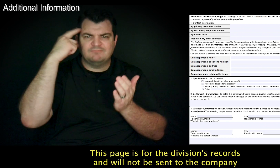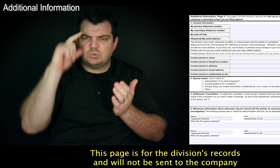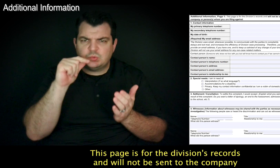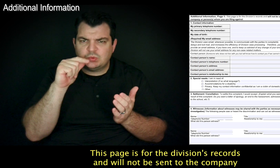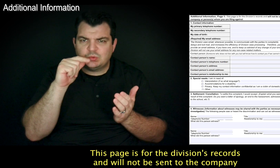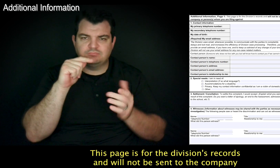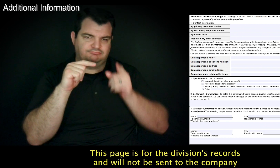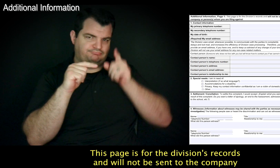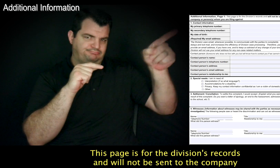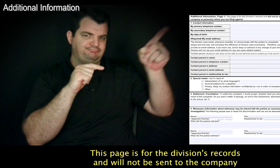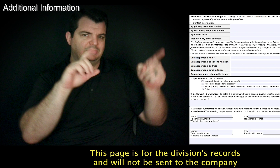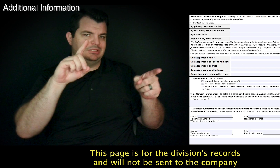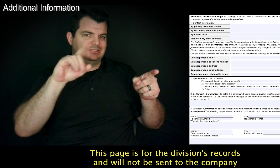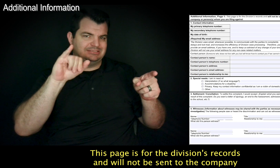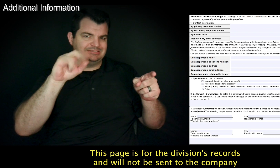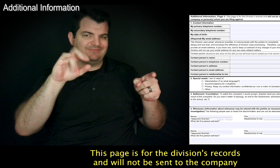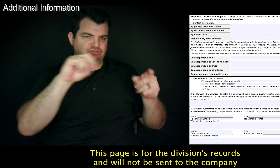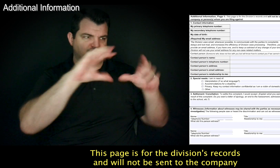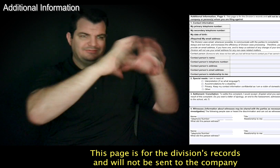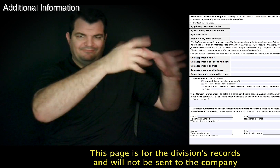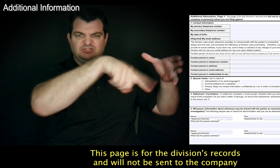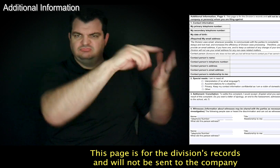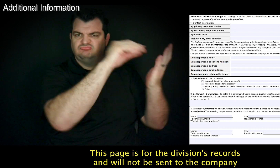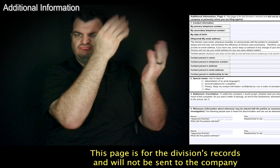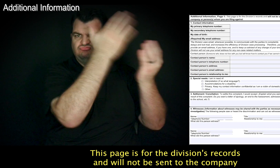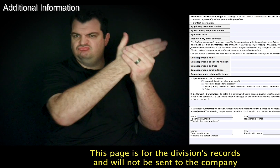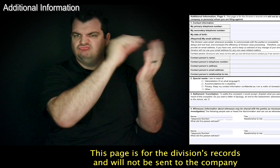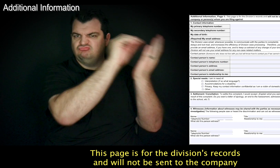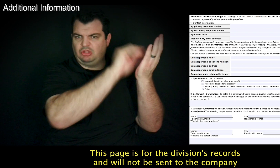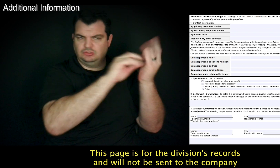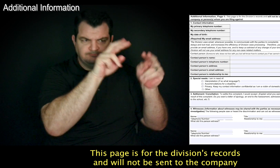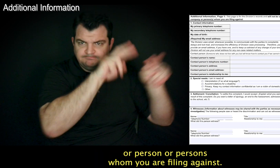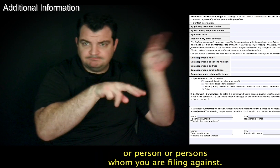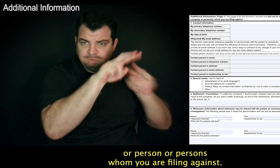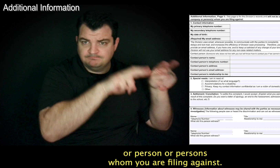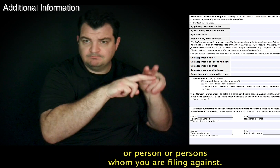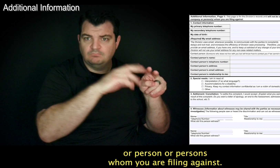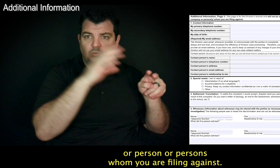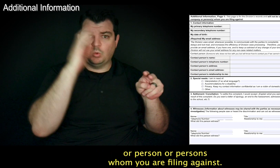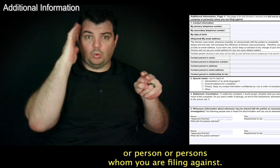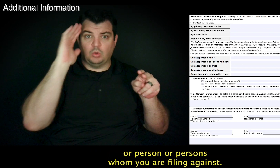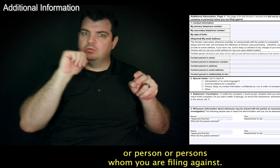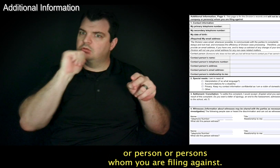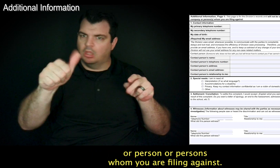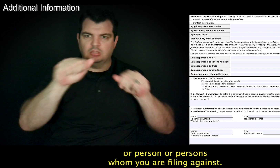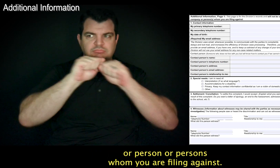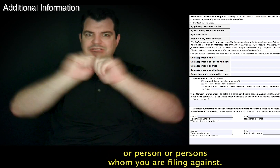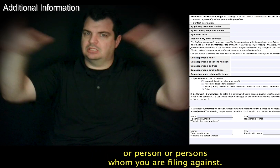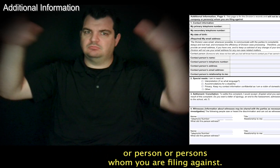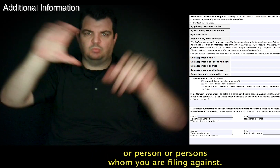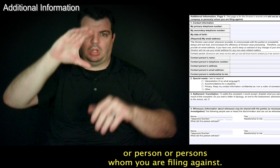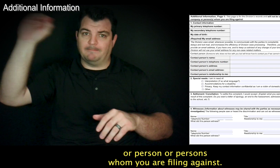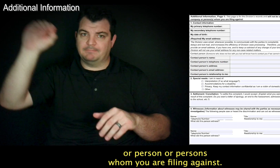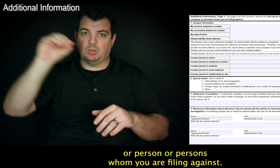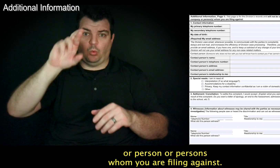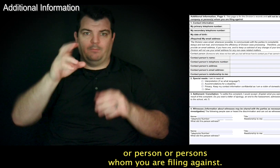This page is for the division's records and will not be sent to the company or person or persons whom you are filing against.